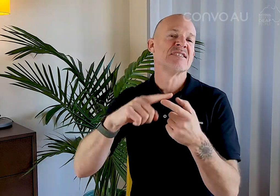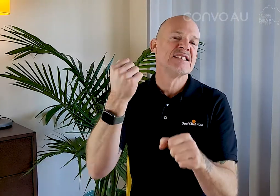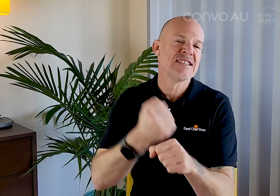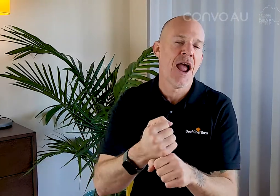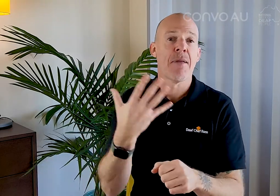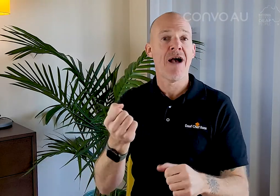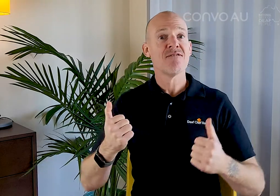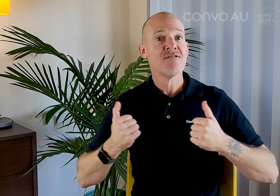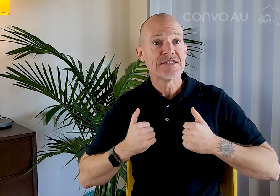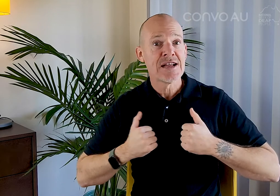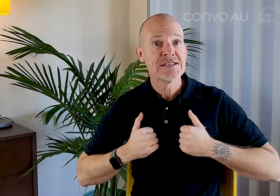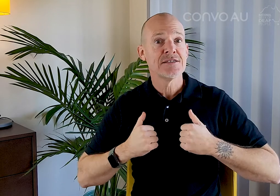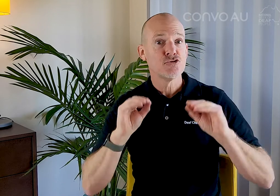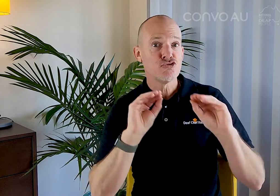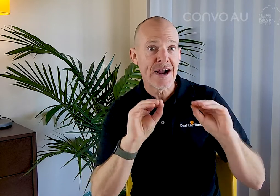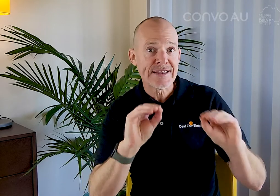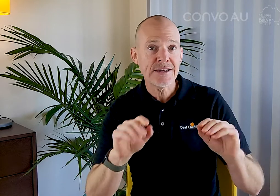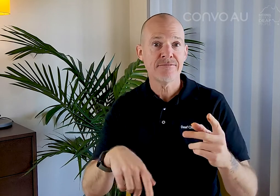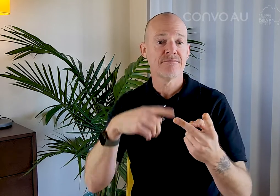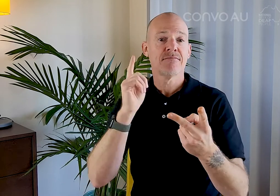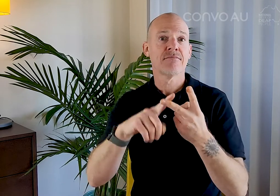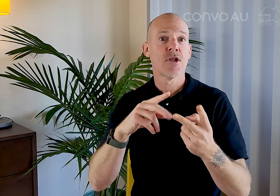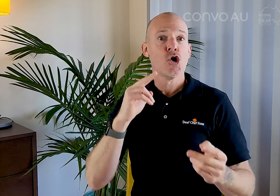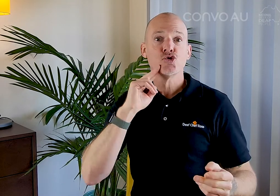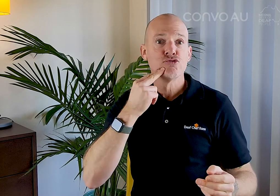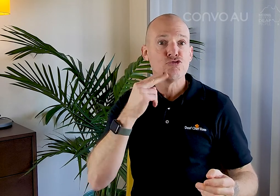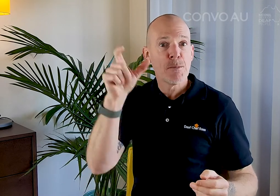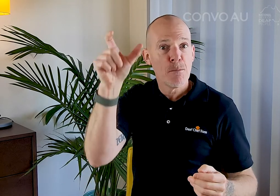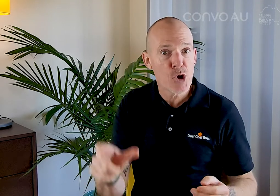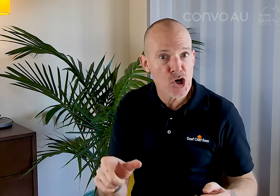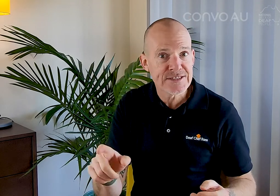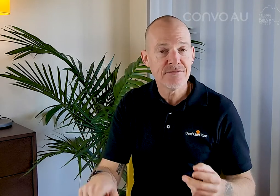We have people who are fitness trainers, nutritional experts,